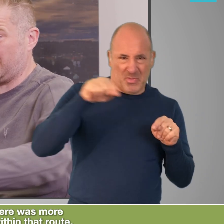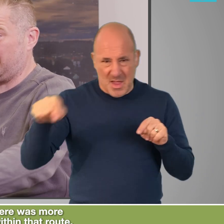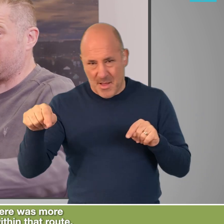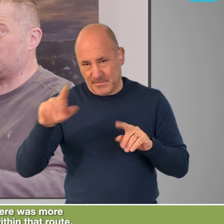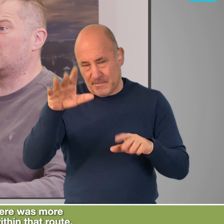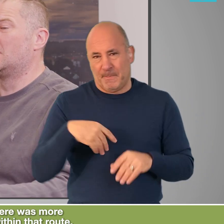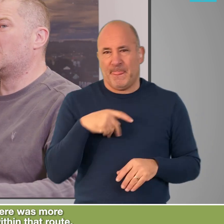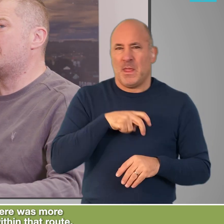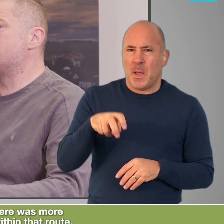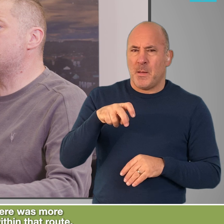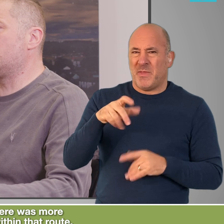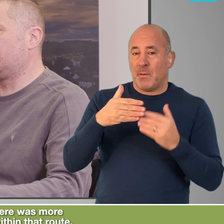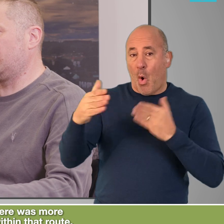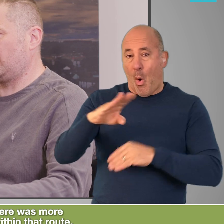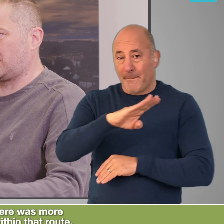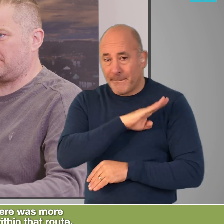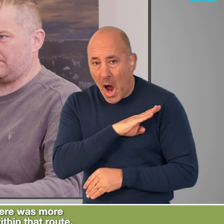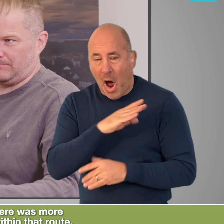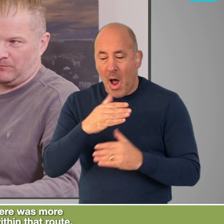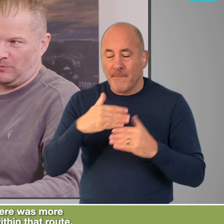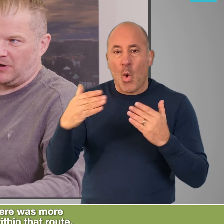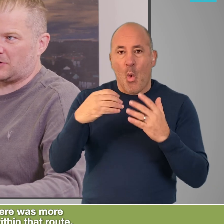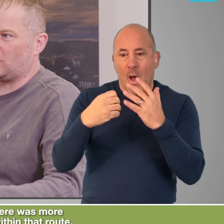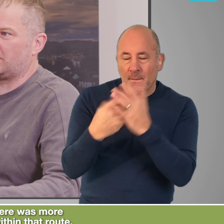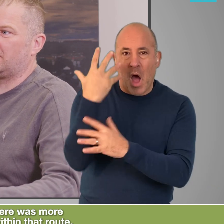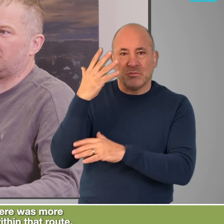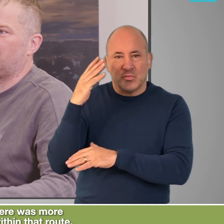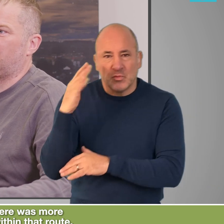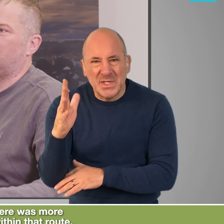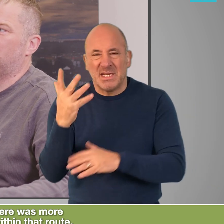A to B, but maybe if there was more park or more greenery within that route,